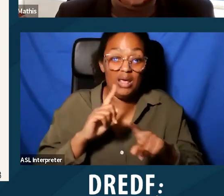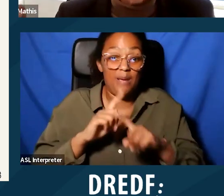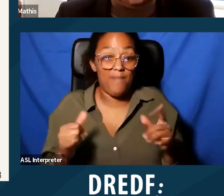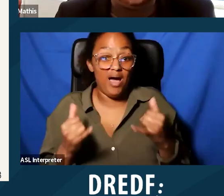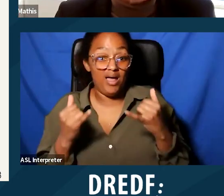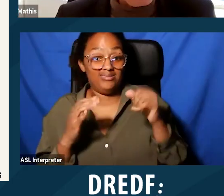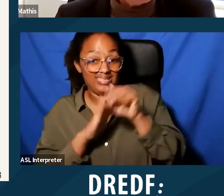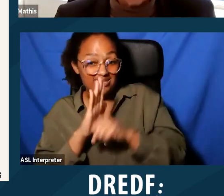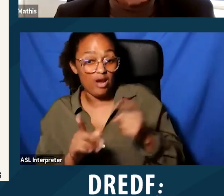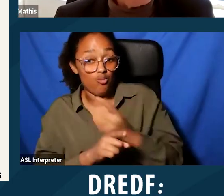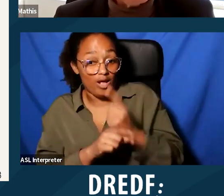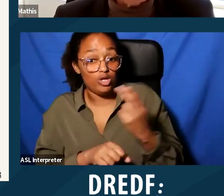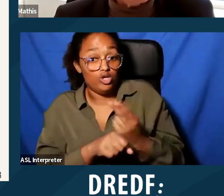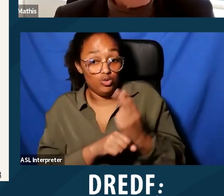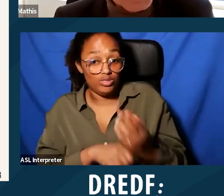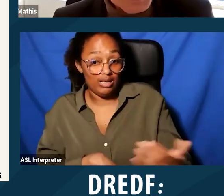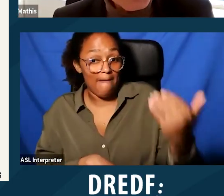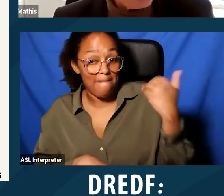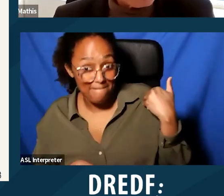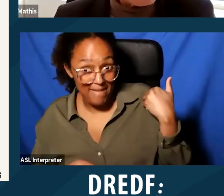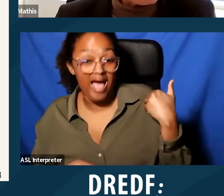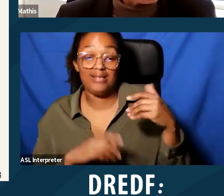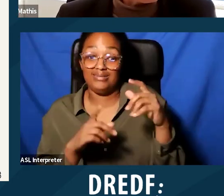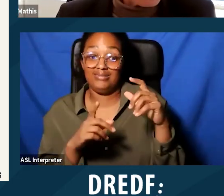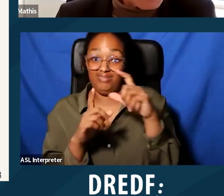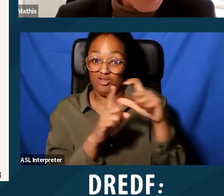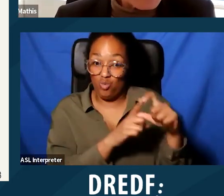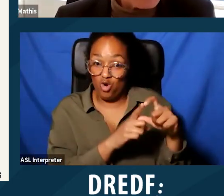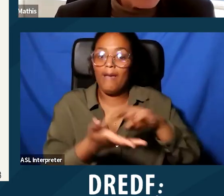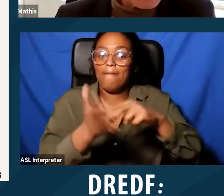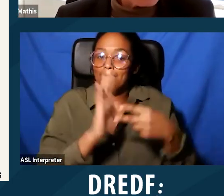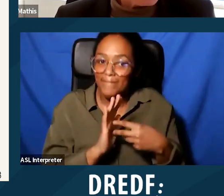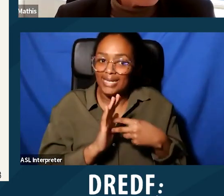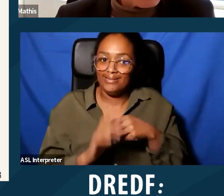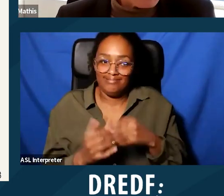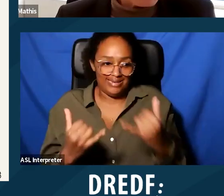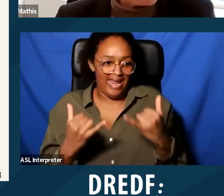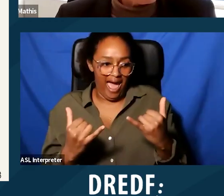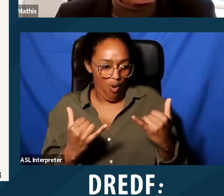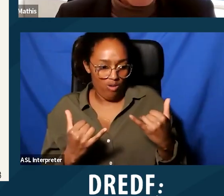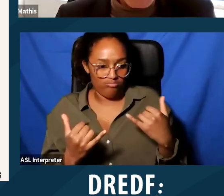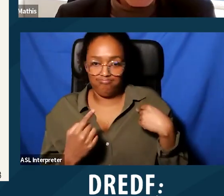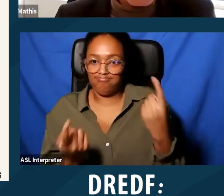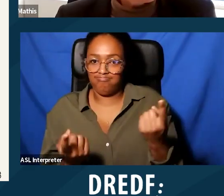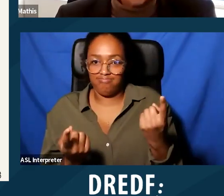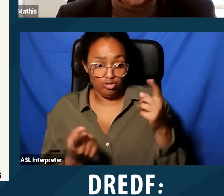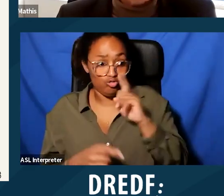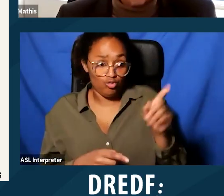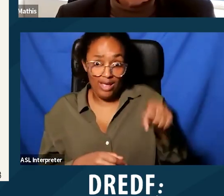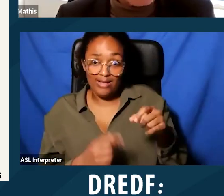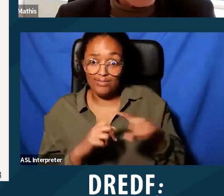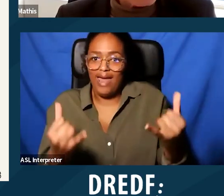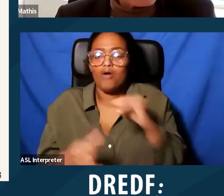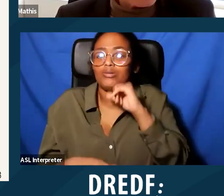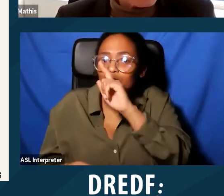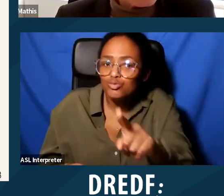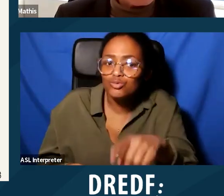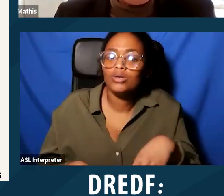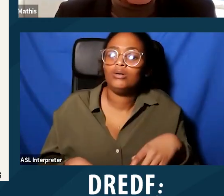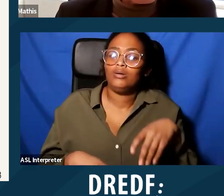in other words, that is no longer true. Because since 1981, Medicaid has provided funding for